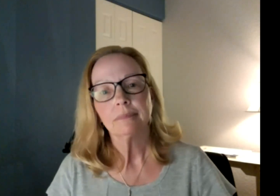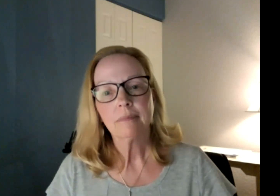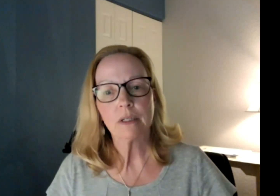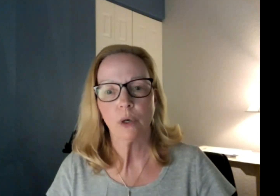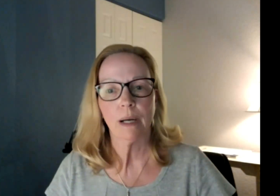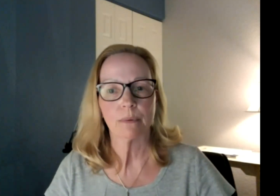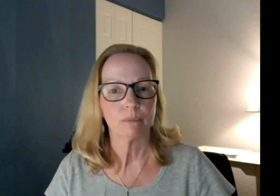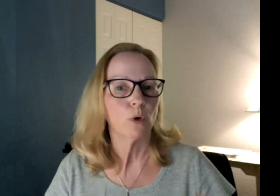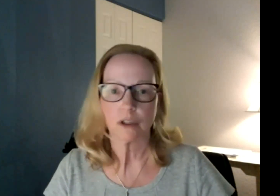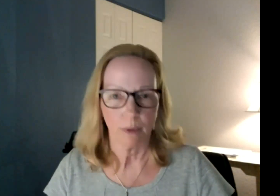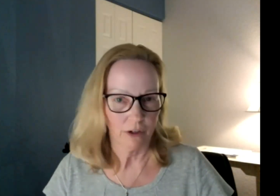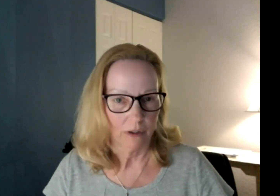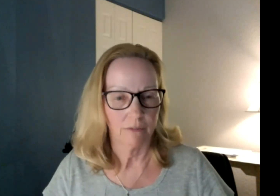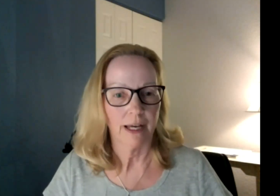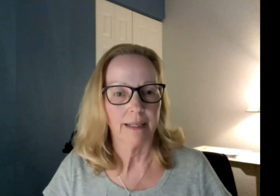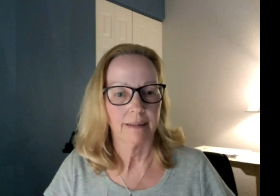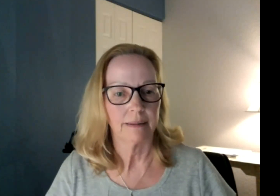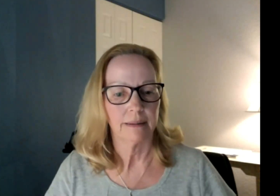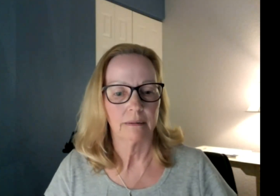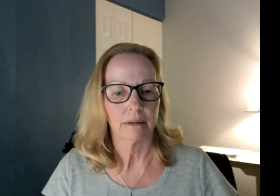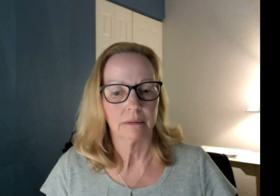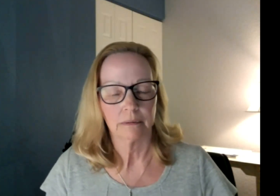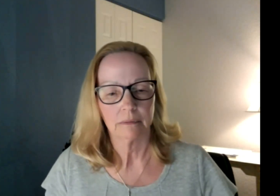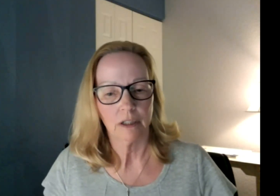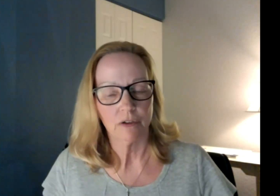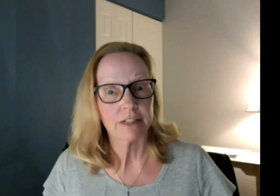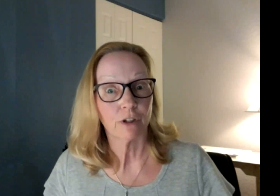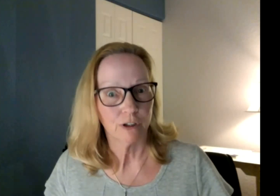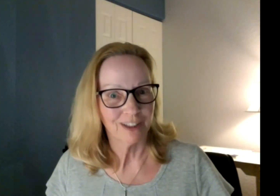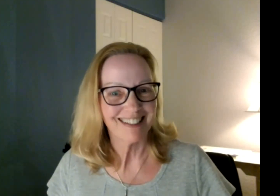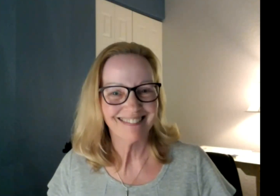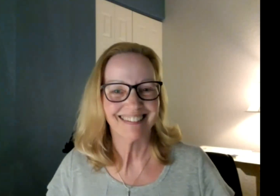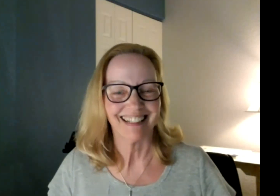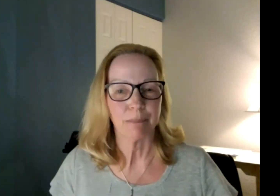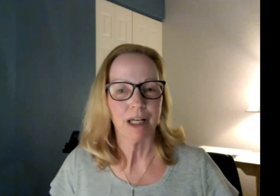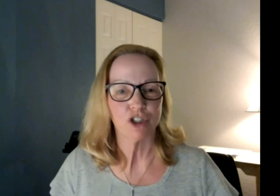So, I worked with all of that and the, you know, the difficulties that the